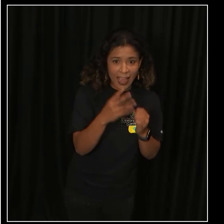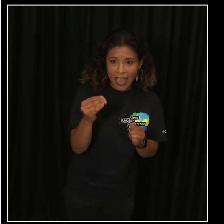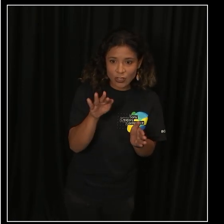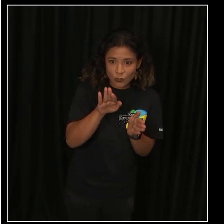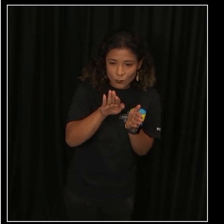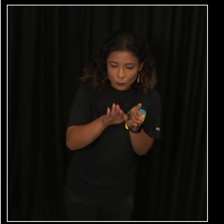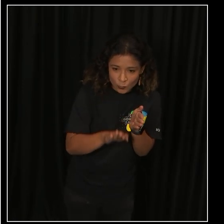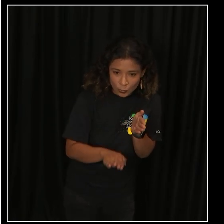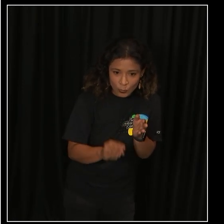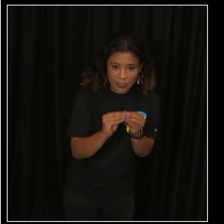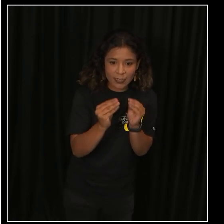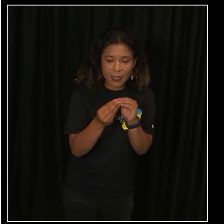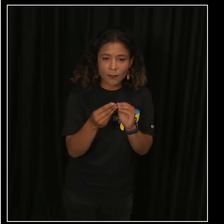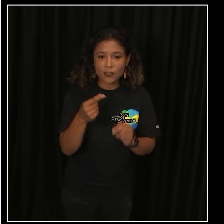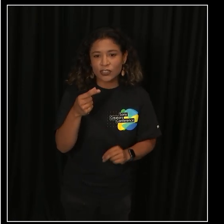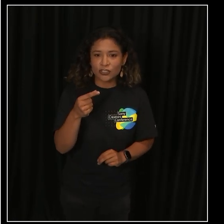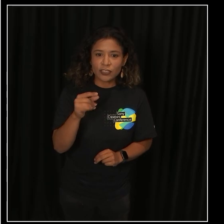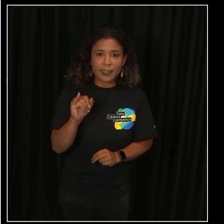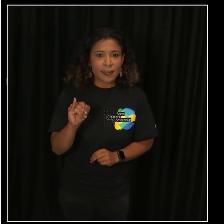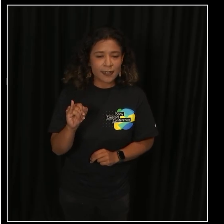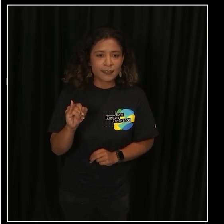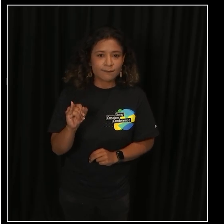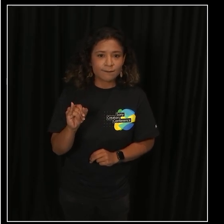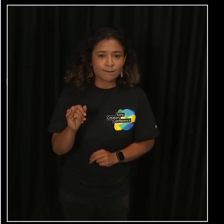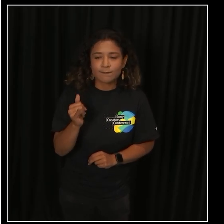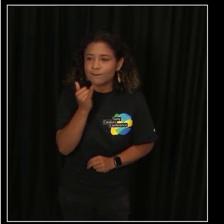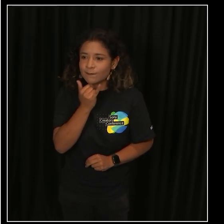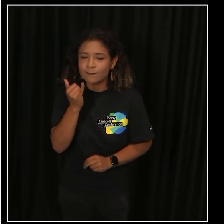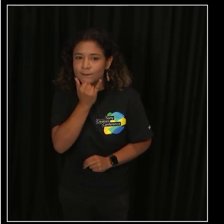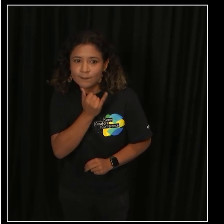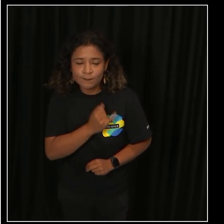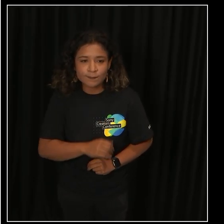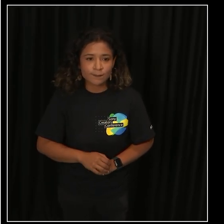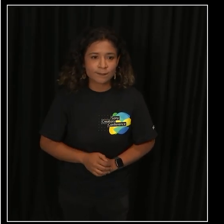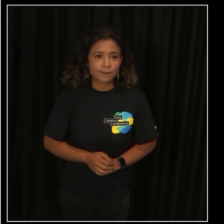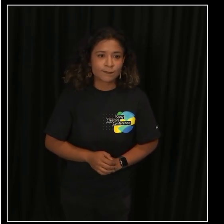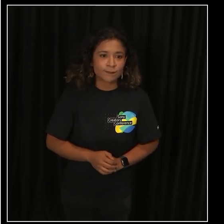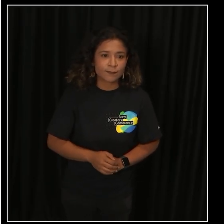the number of G-Buffer parameters to the output. So very useful for us